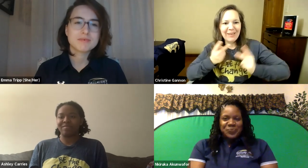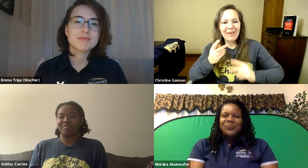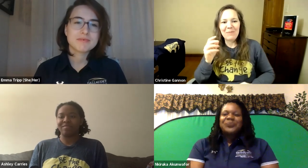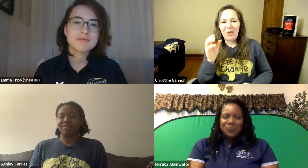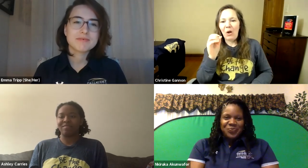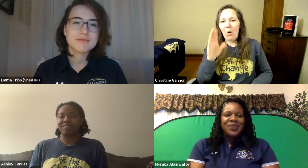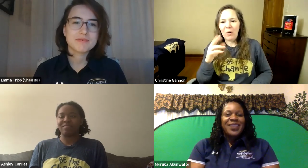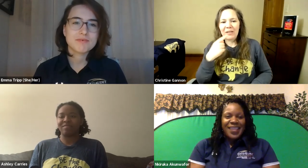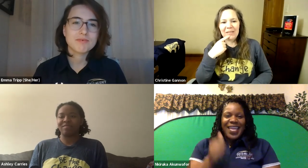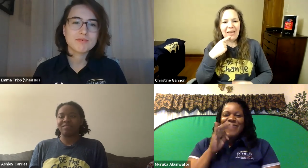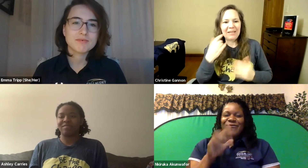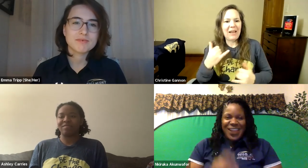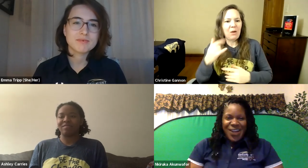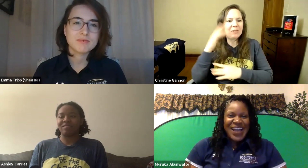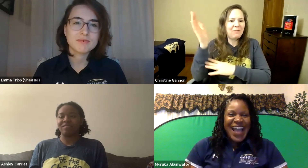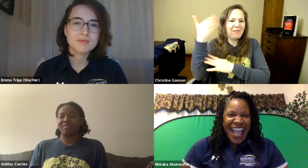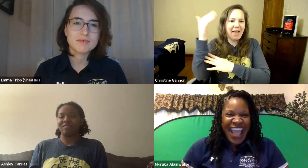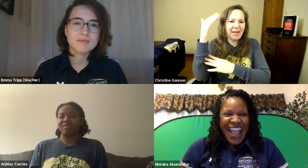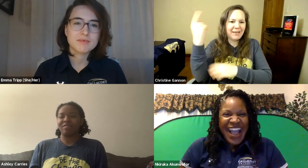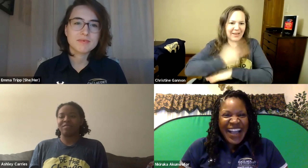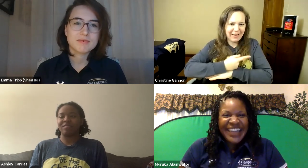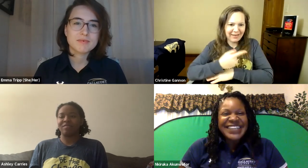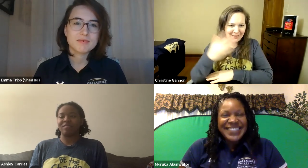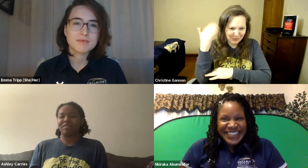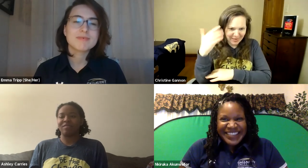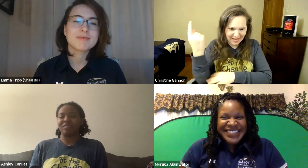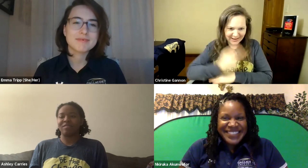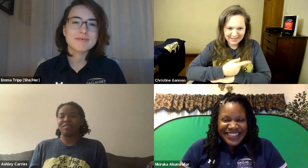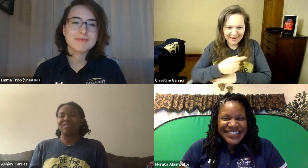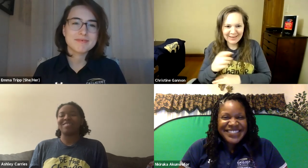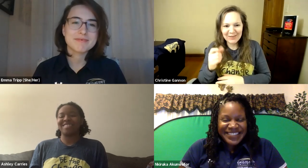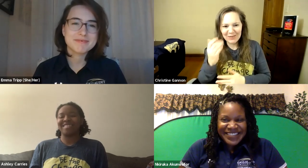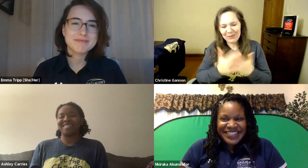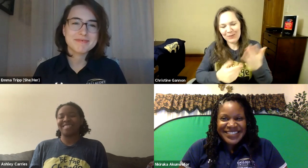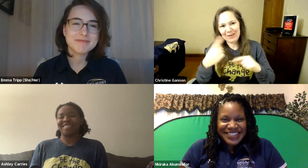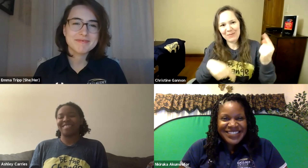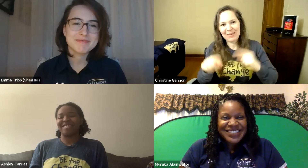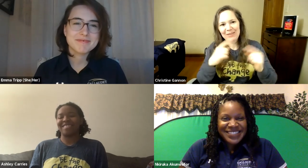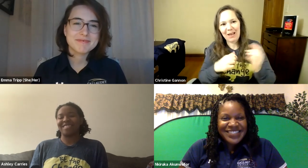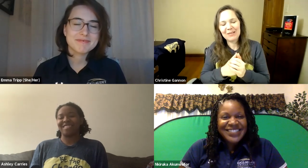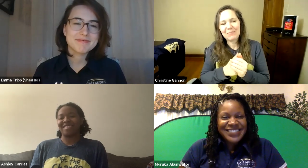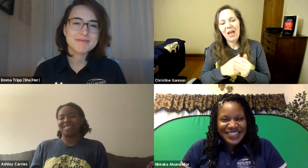Or now they'll say, "it's flag day." So there's some variation with the signs.